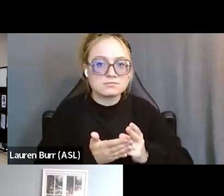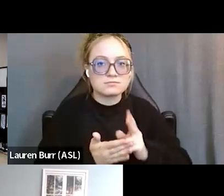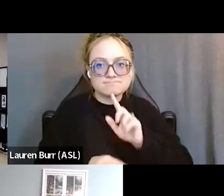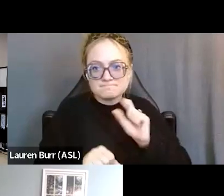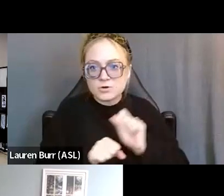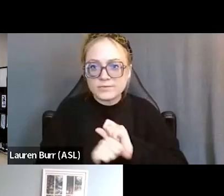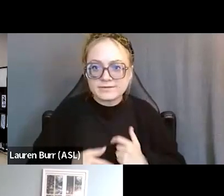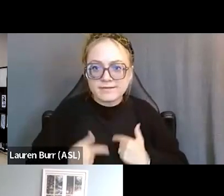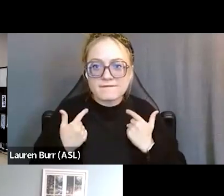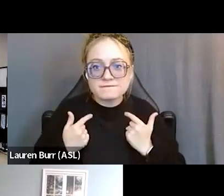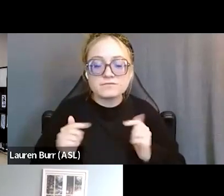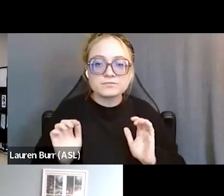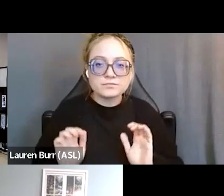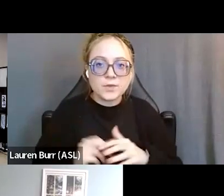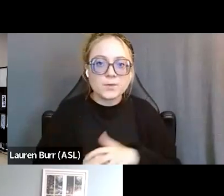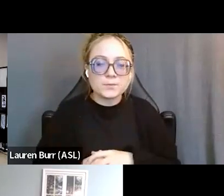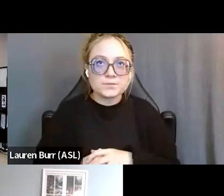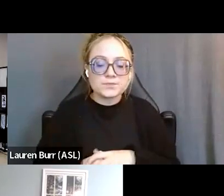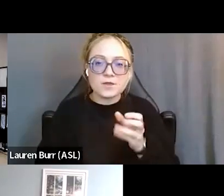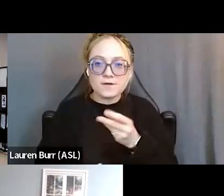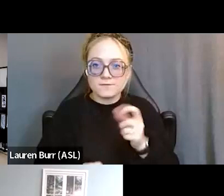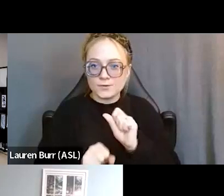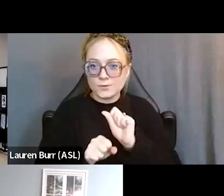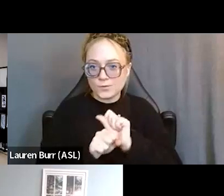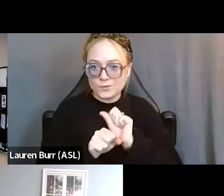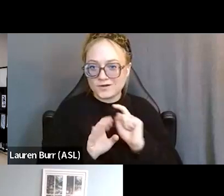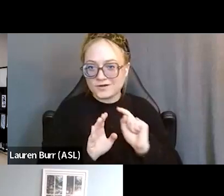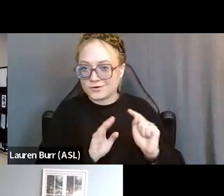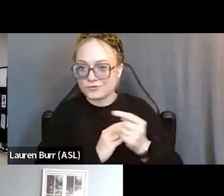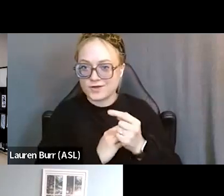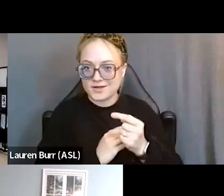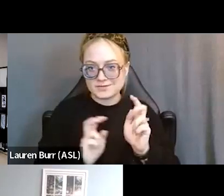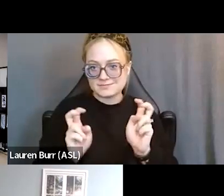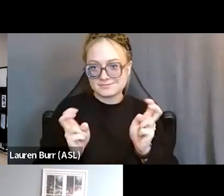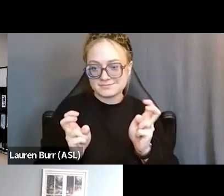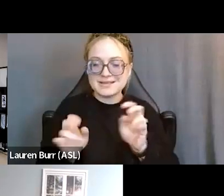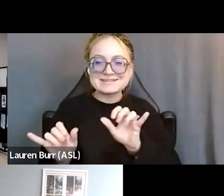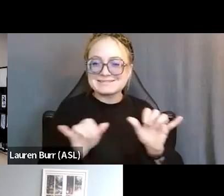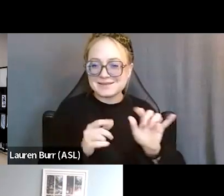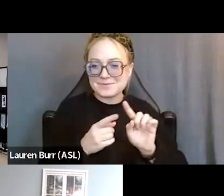I think, one, well, a couple workarounds is kind of similar to what Dr. Karnes was saying is first getting